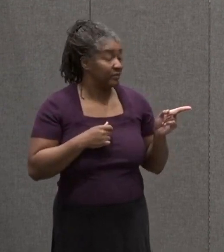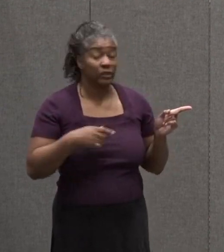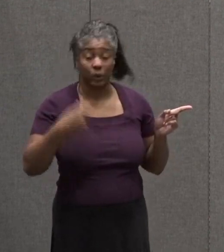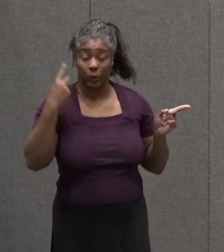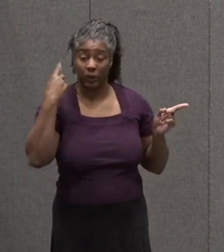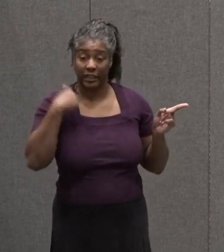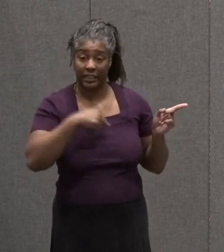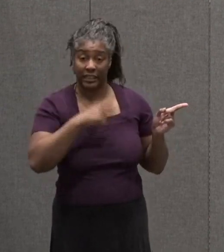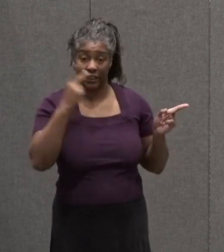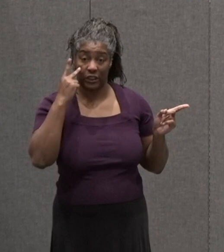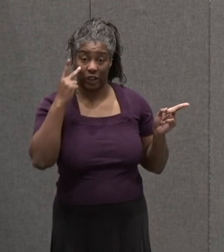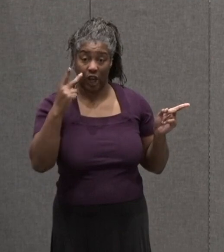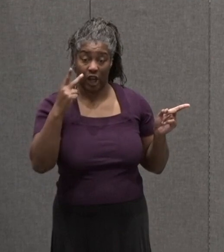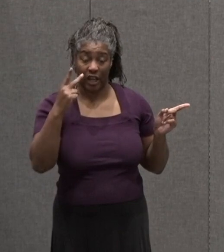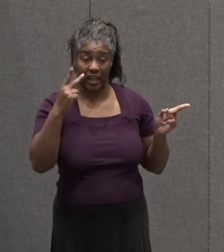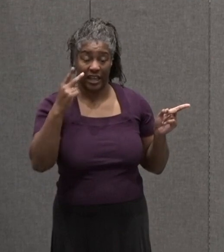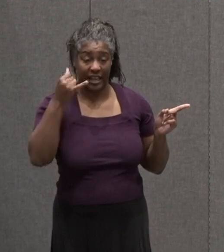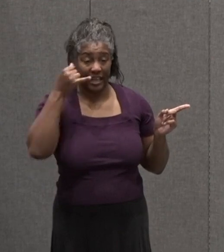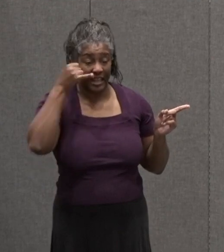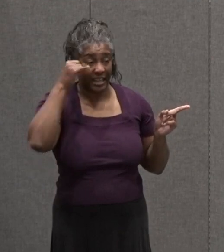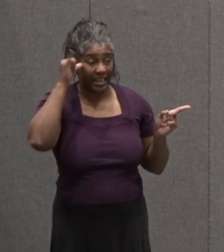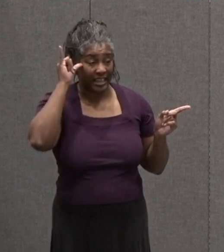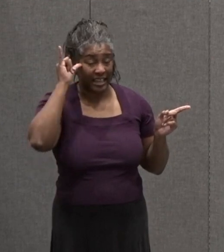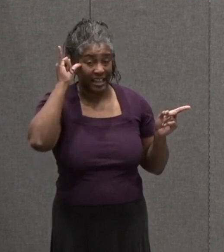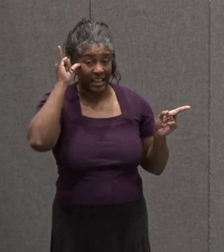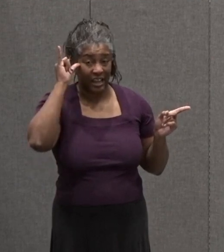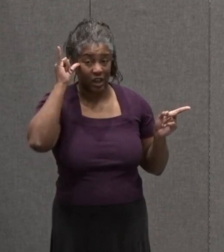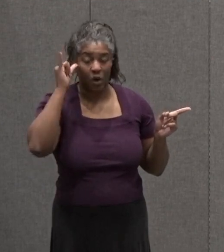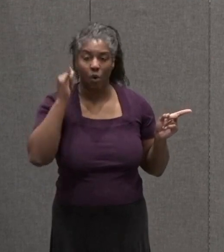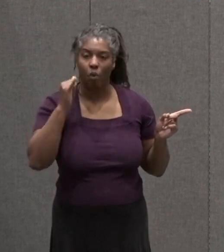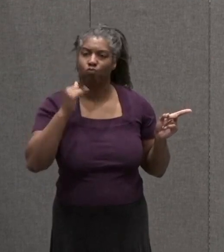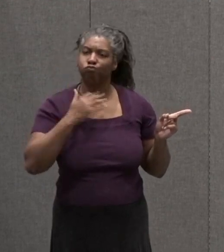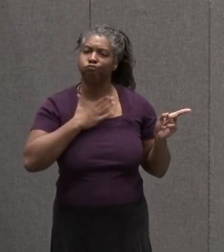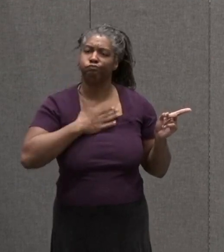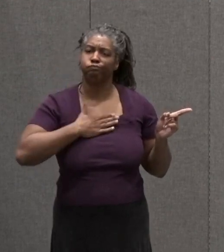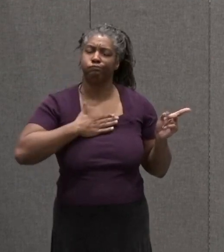and they were having a great day and chilling.